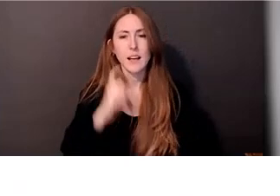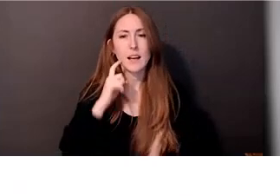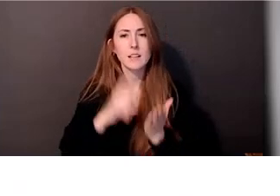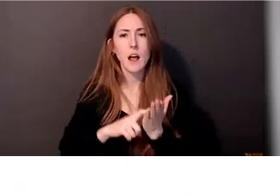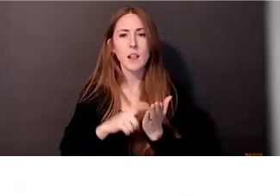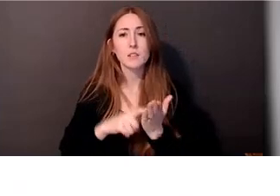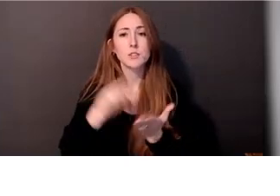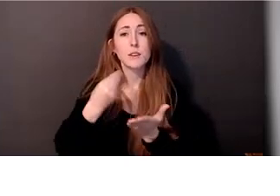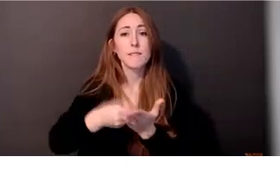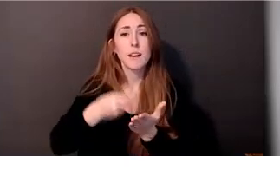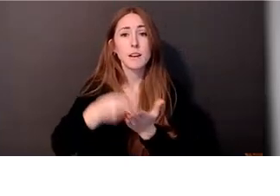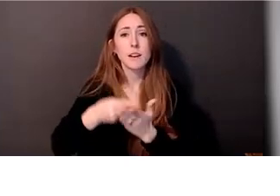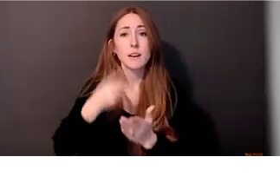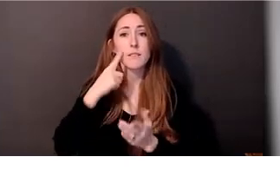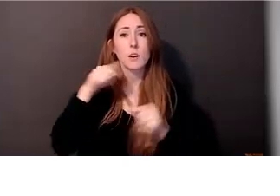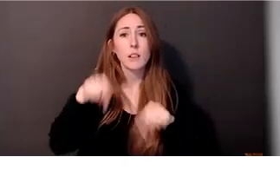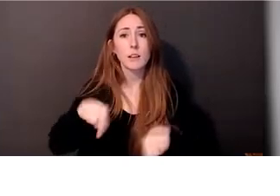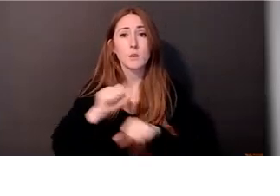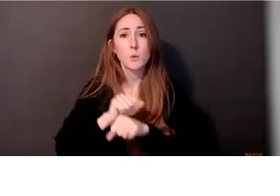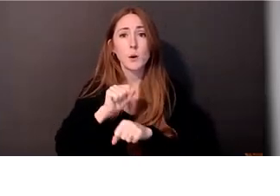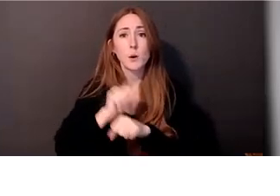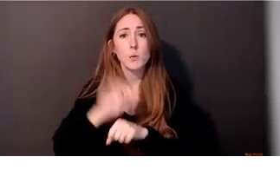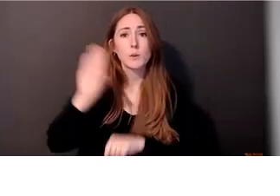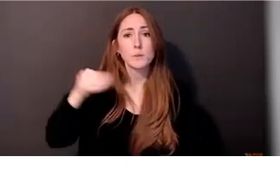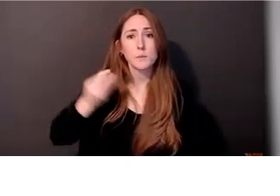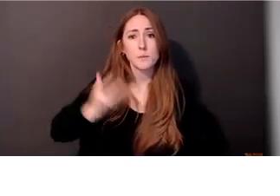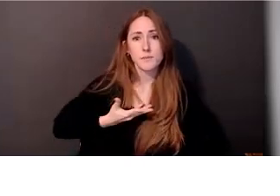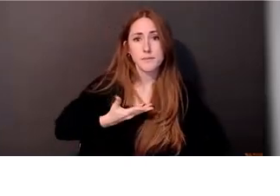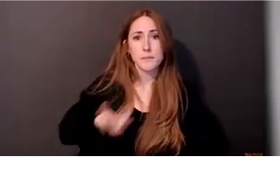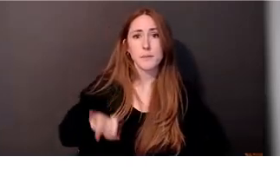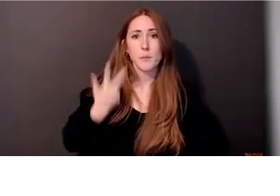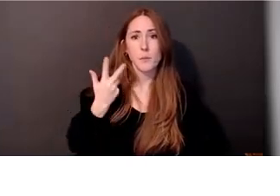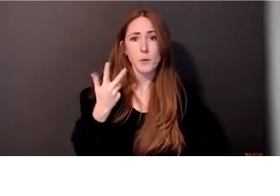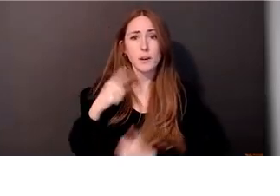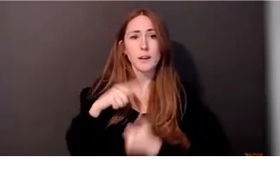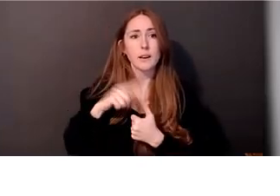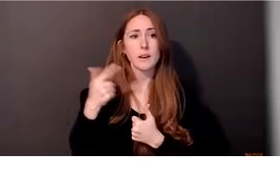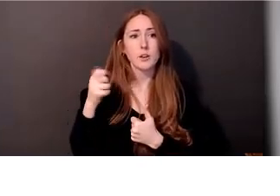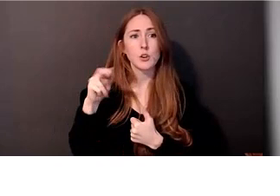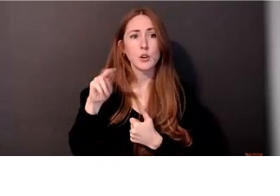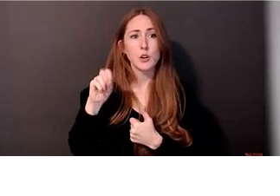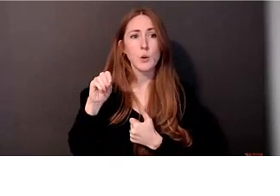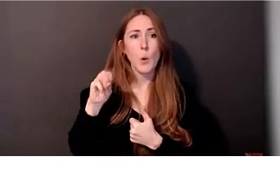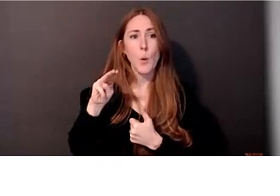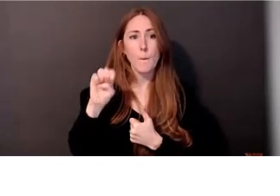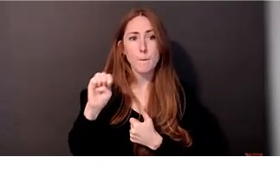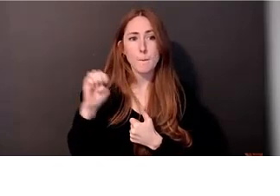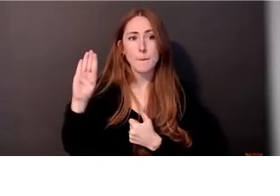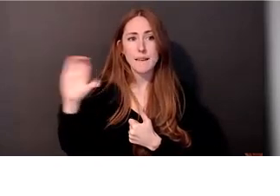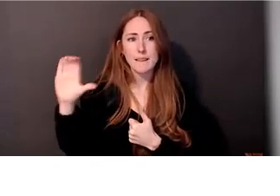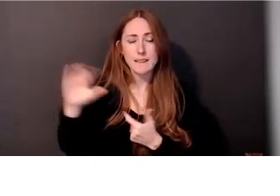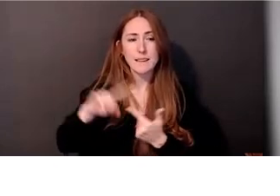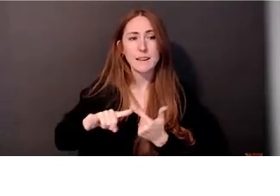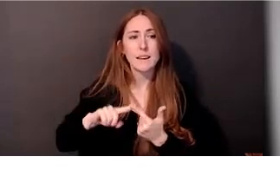was provided by three funders, Genome BC, Genome Canada, and Michael Smith Health Research